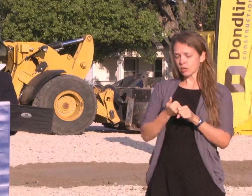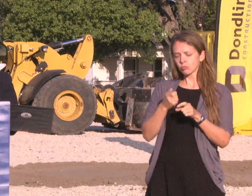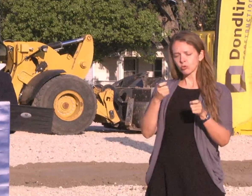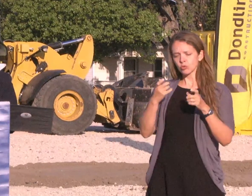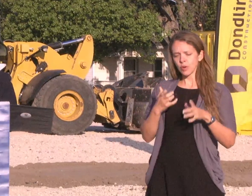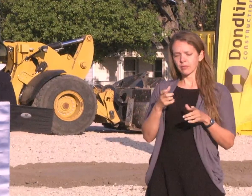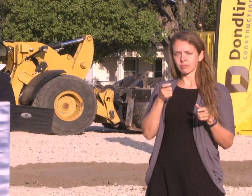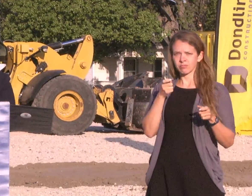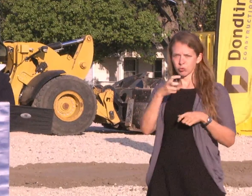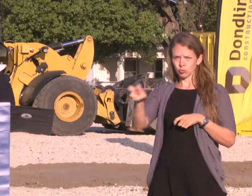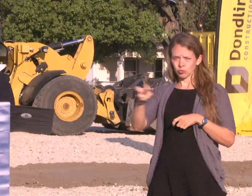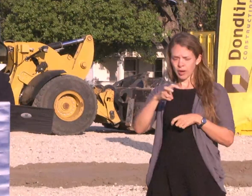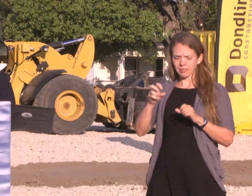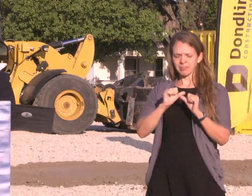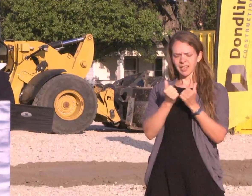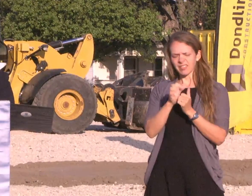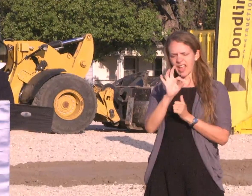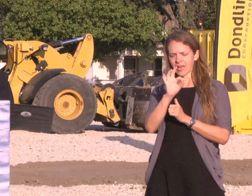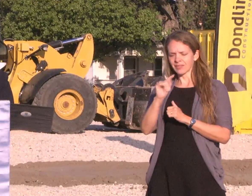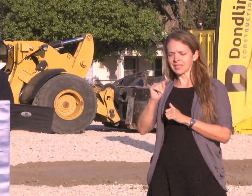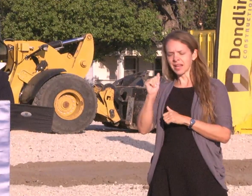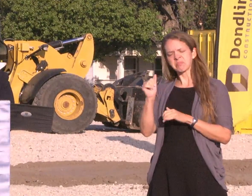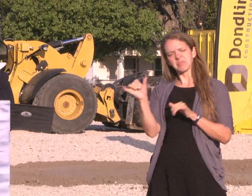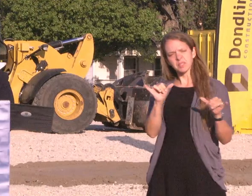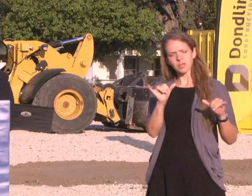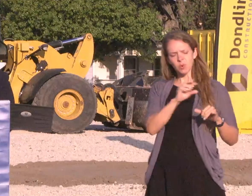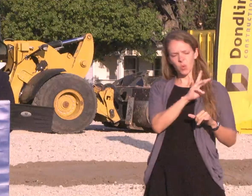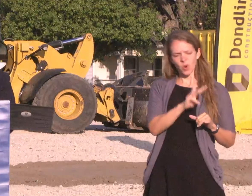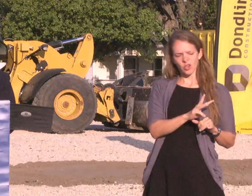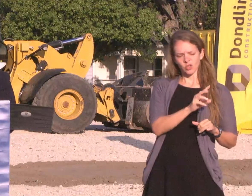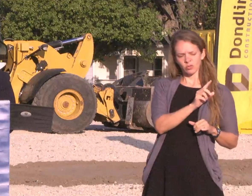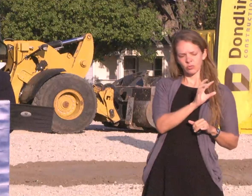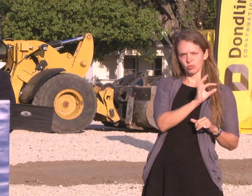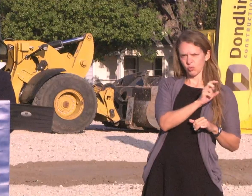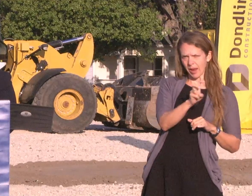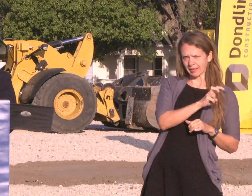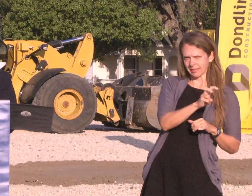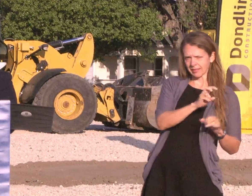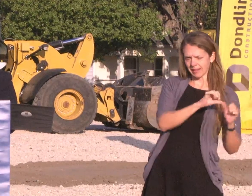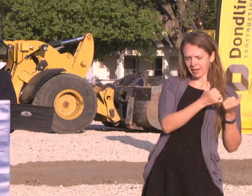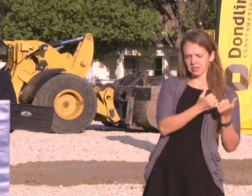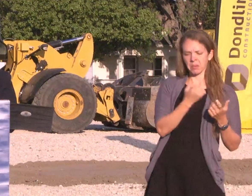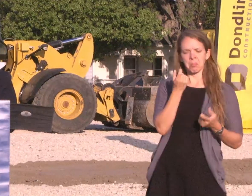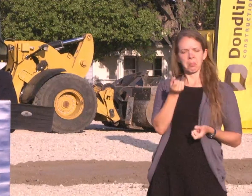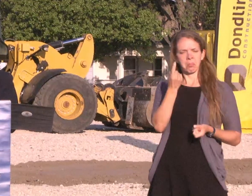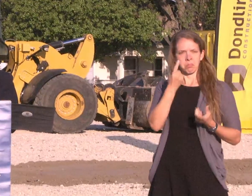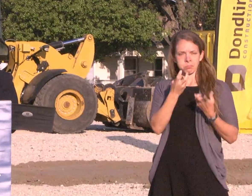Transit agencies very similar to witchat Transit so I understand how significant uh this type of